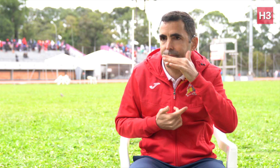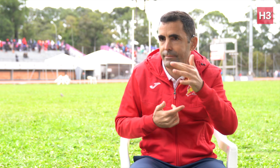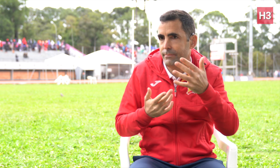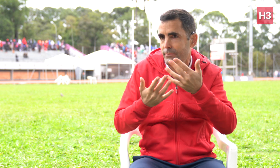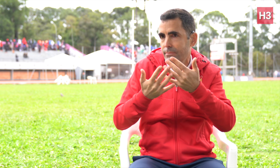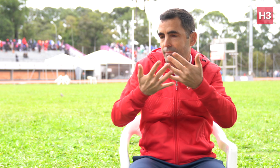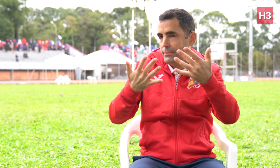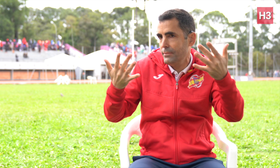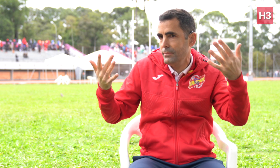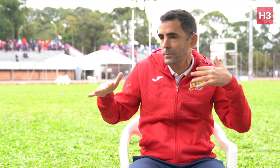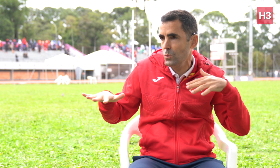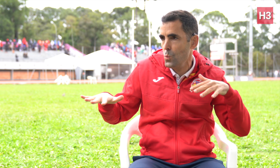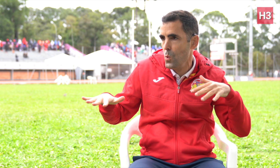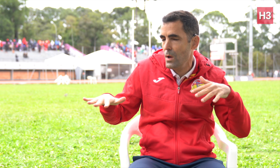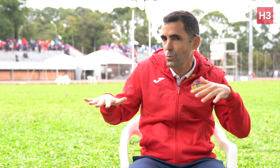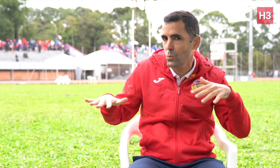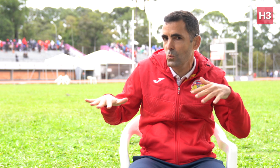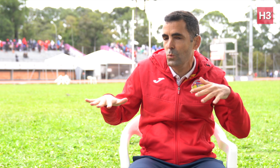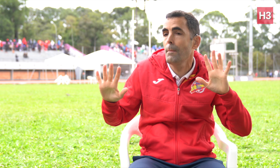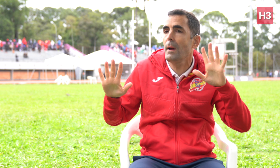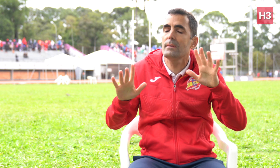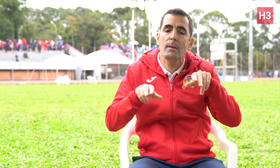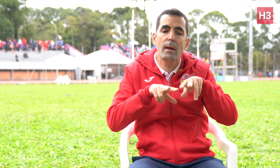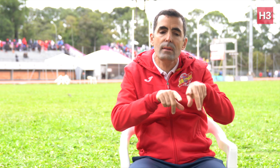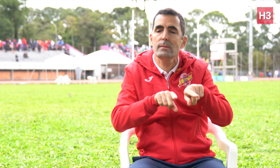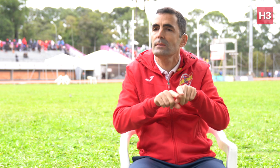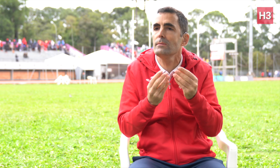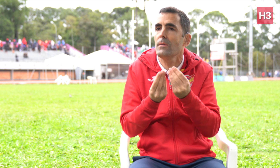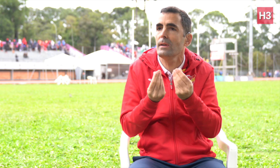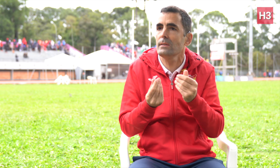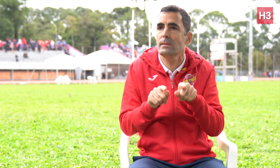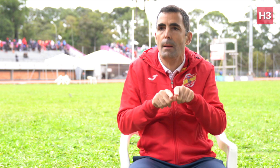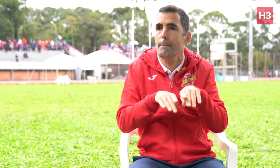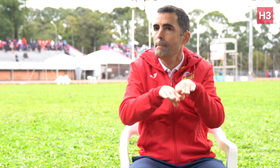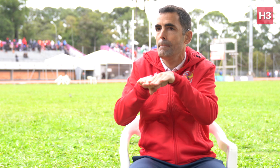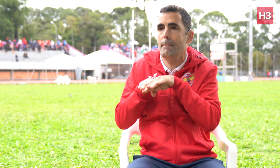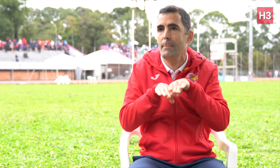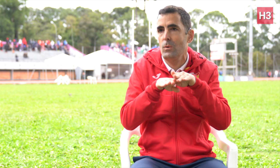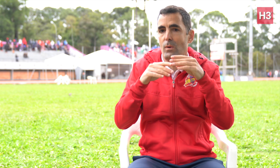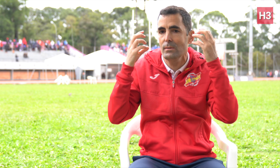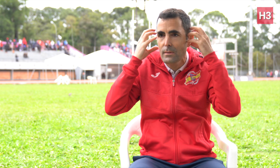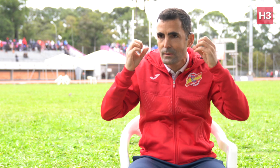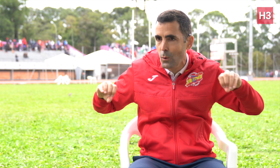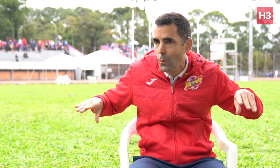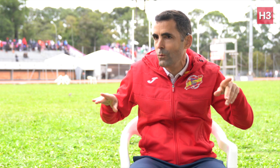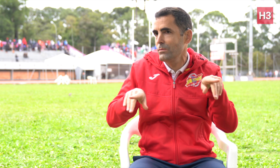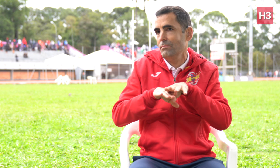however we all still share one thing in common- we do not rely on our hearing ability, and that’s what bonds us together.